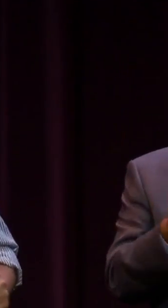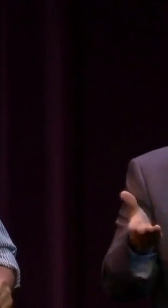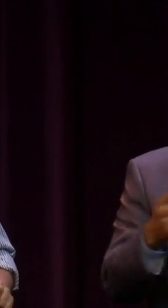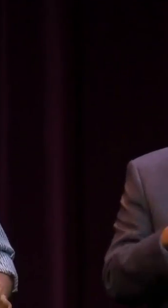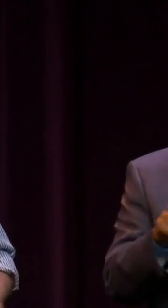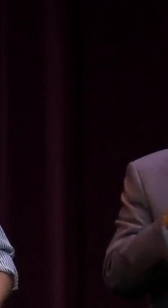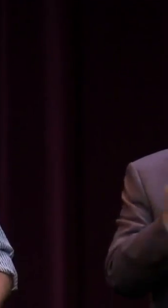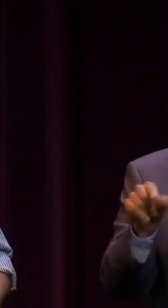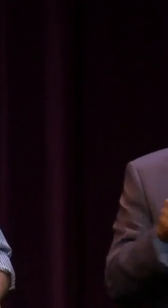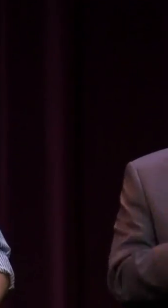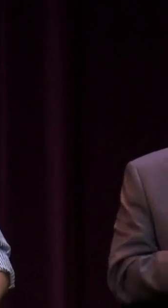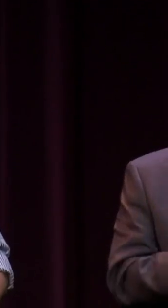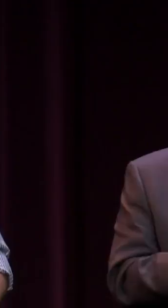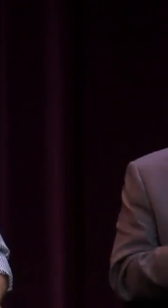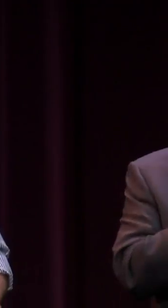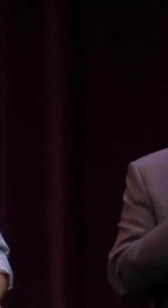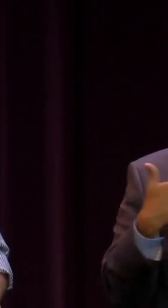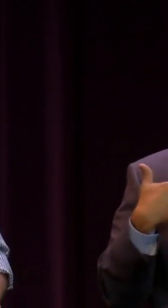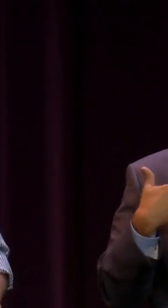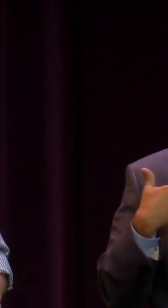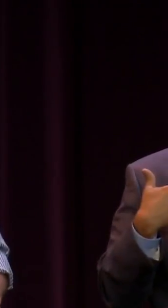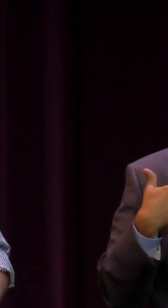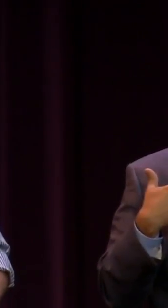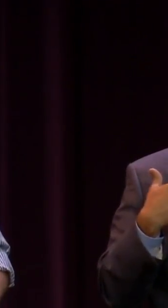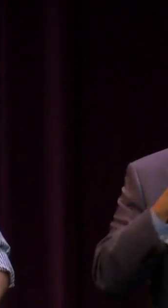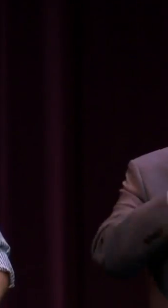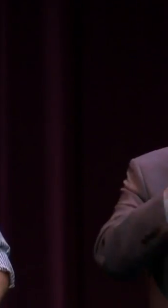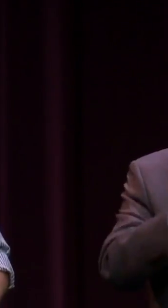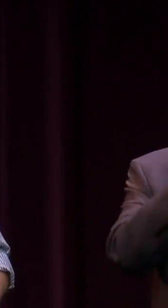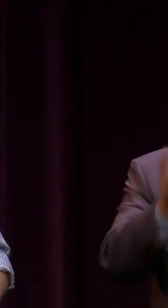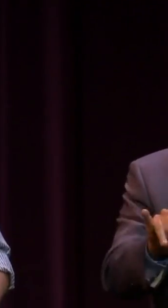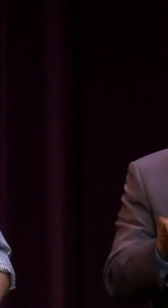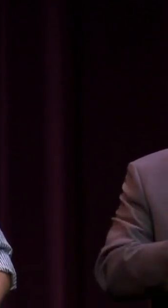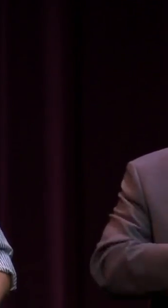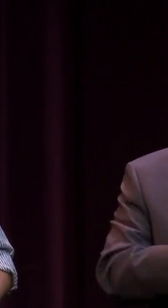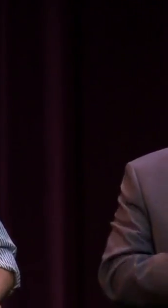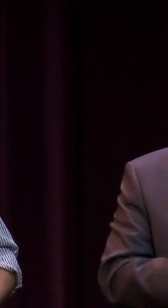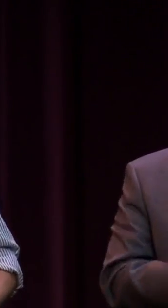20,000 OF OUR MEMBERS IN JULY FOR OUR NATIONAL CONVENTION.